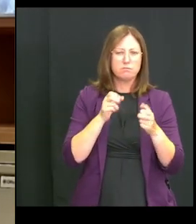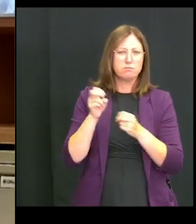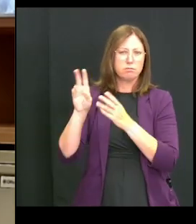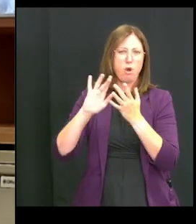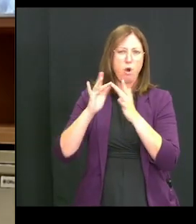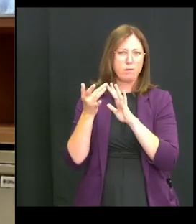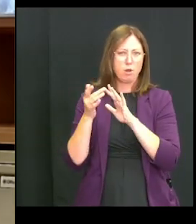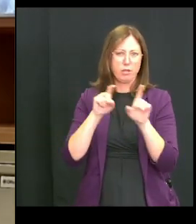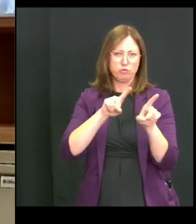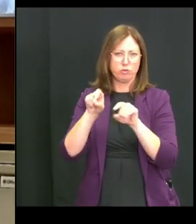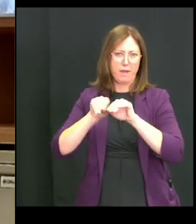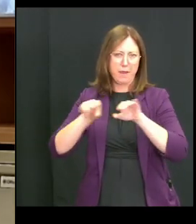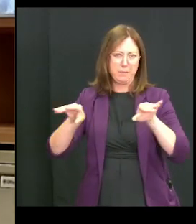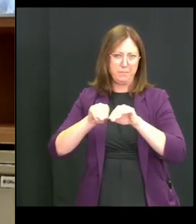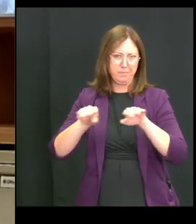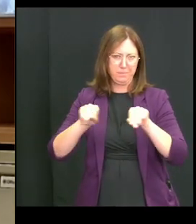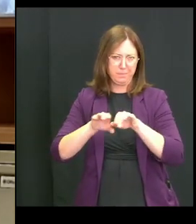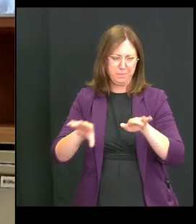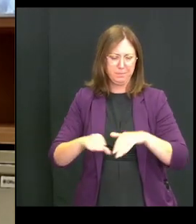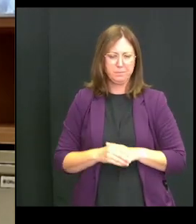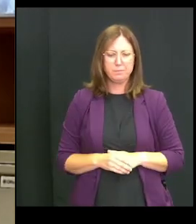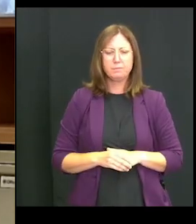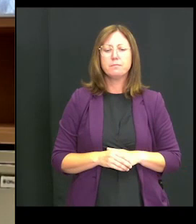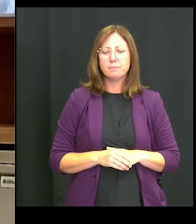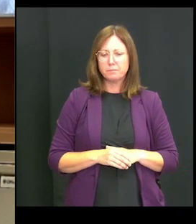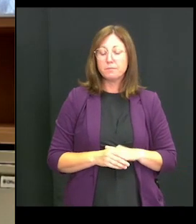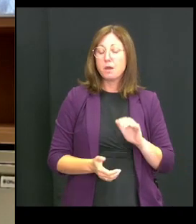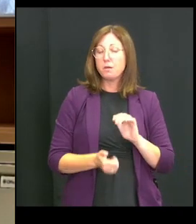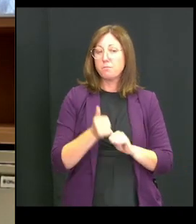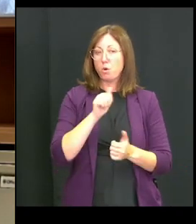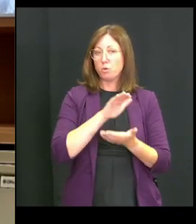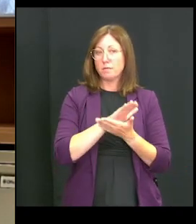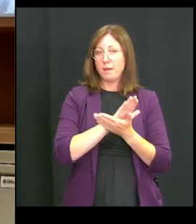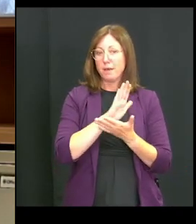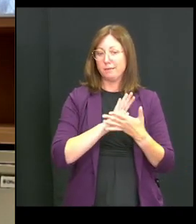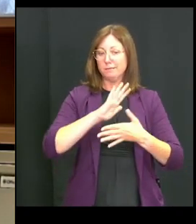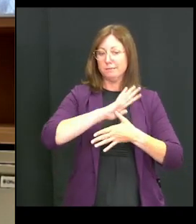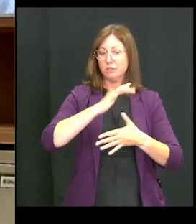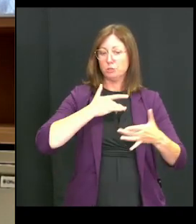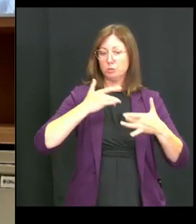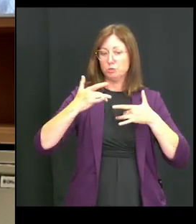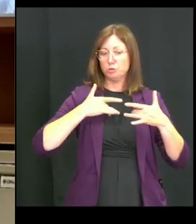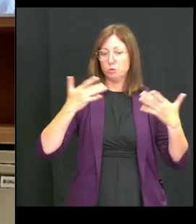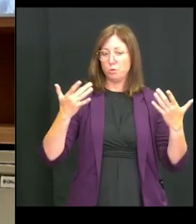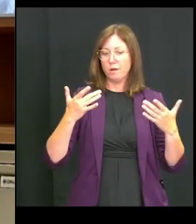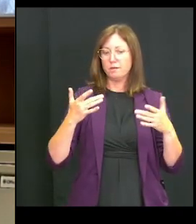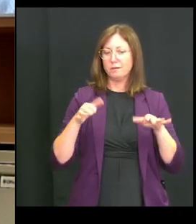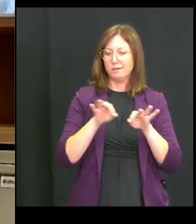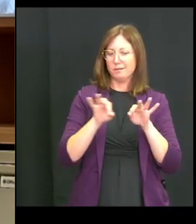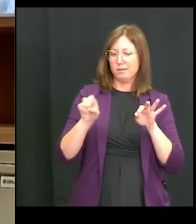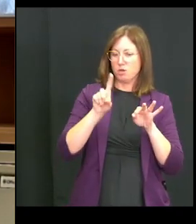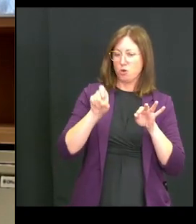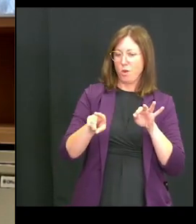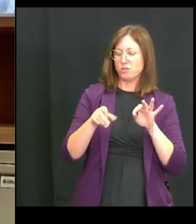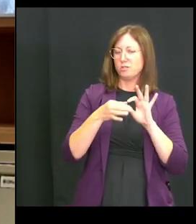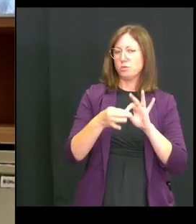Typically, the concern that most academics have is on questions that have social desirability issues.